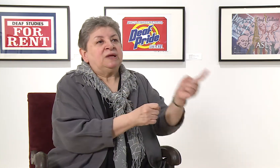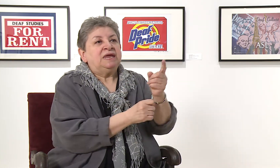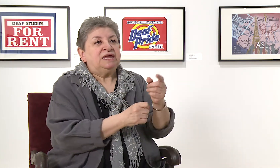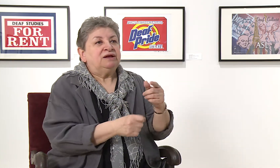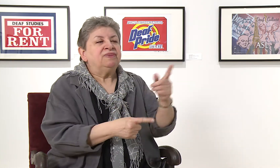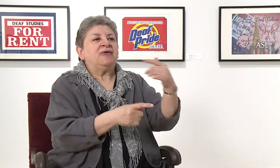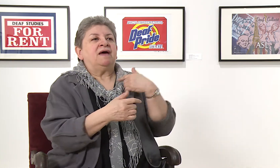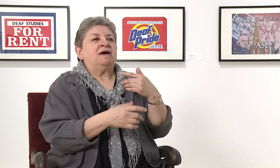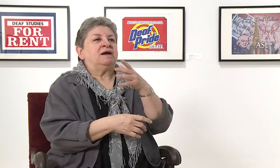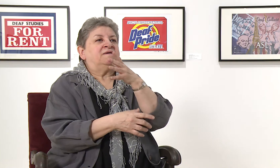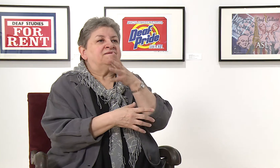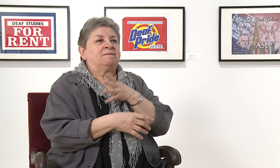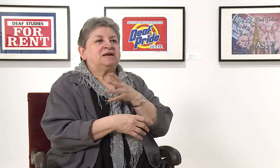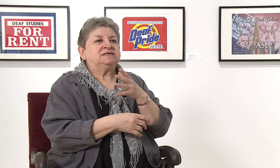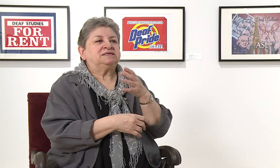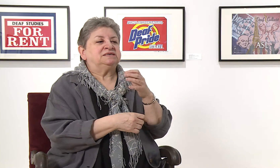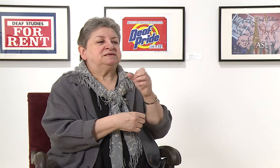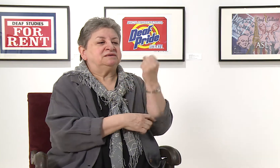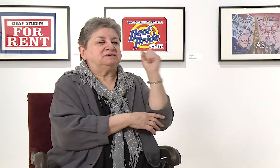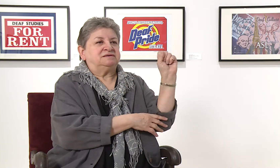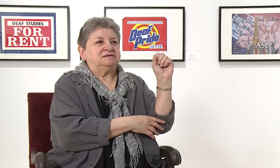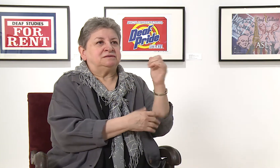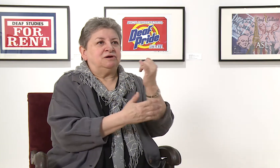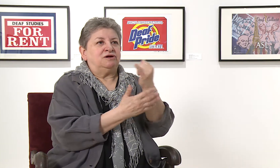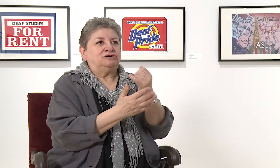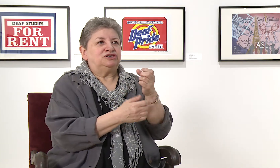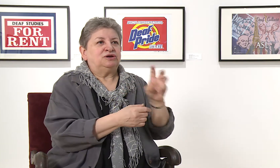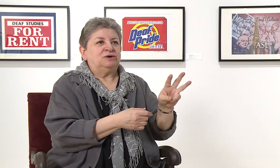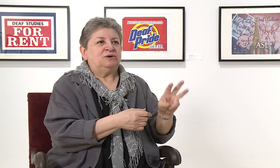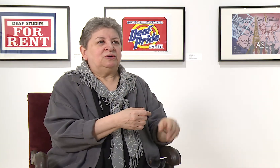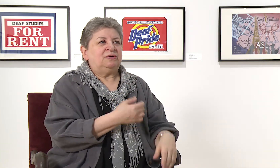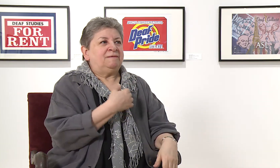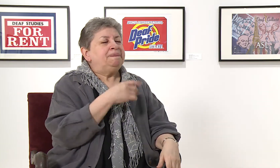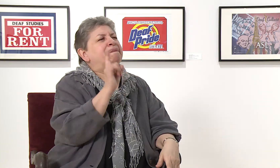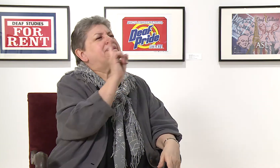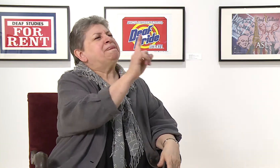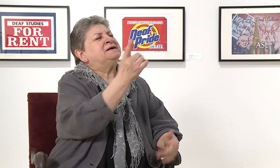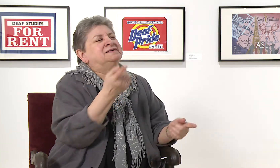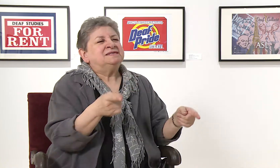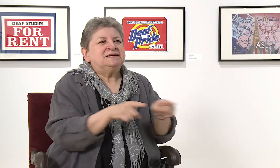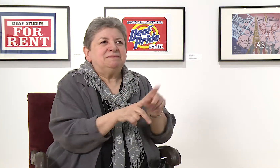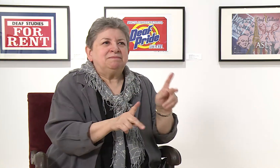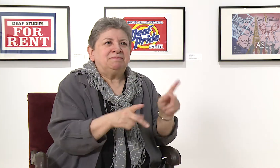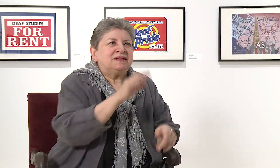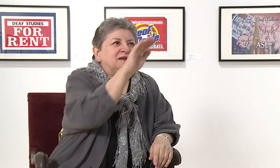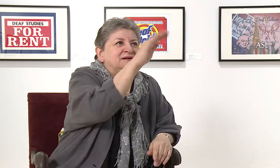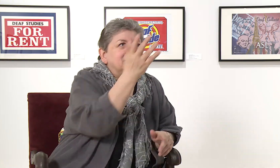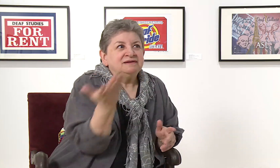So I was disappointed about that. The next year, they had a feminist art exhibit,